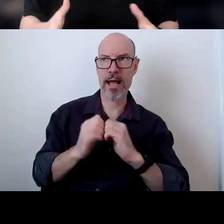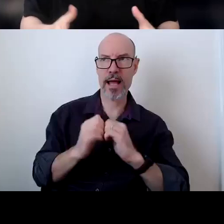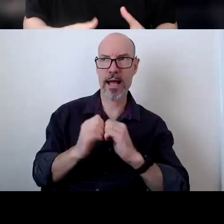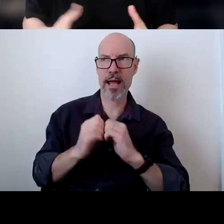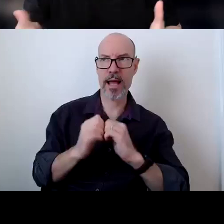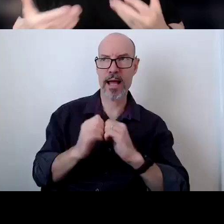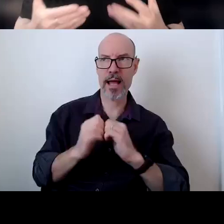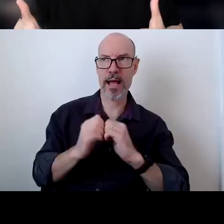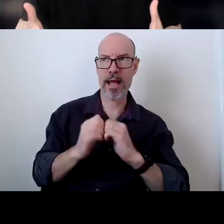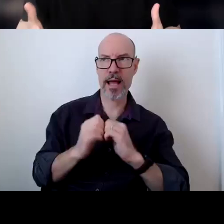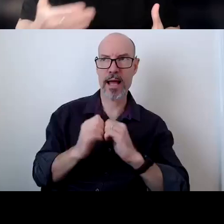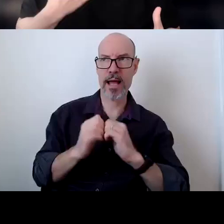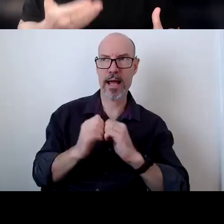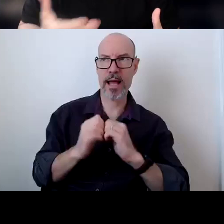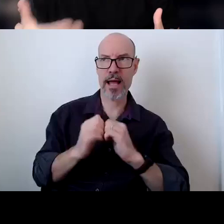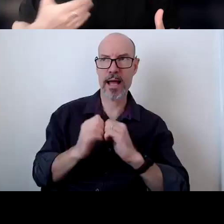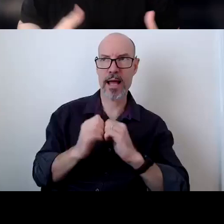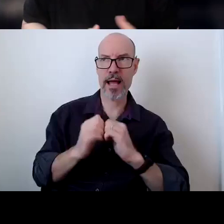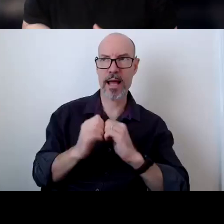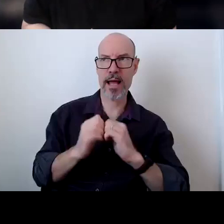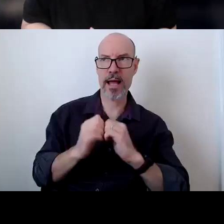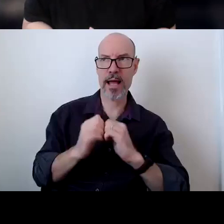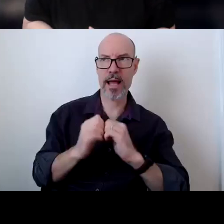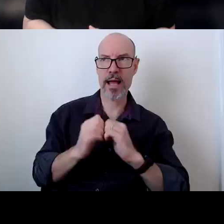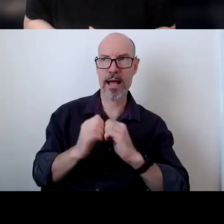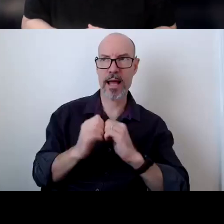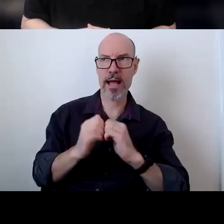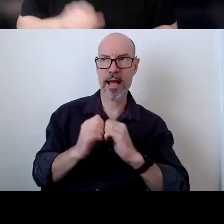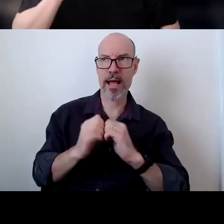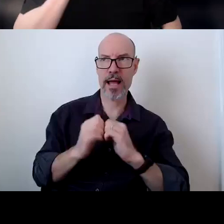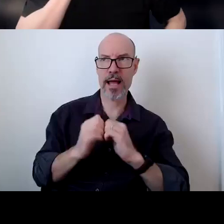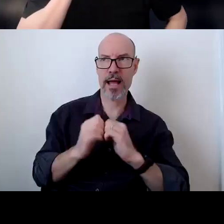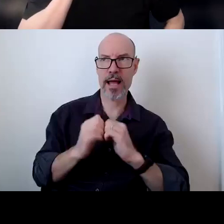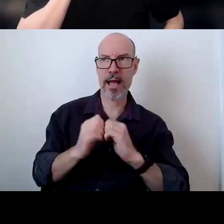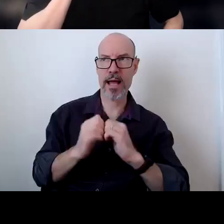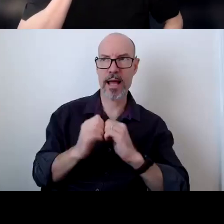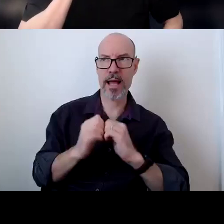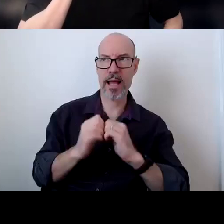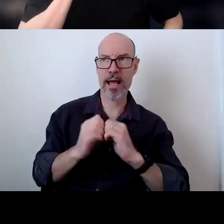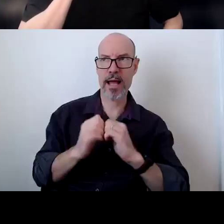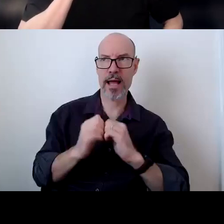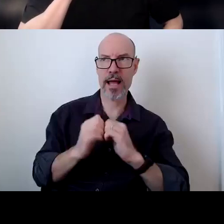I say, okay, you say you're Often the people speaking will say that, I'm deaf.